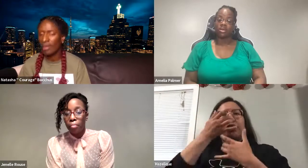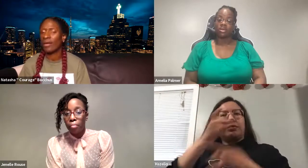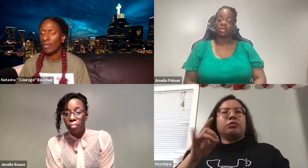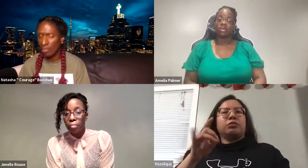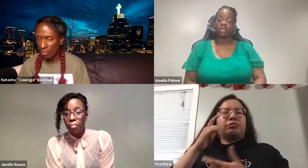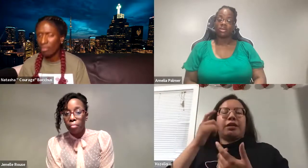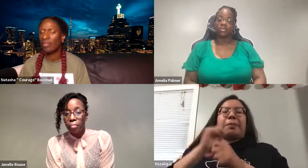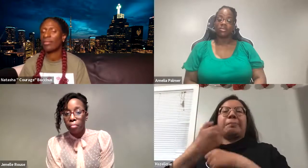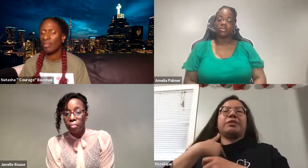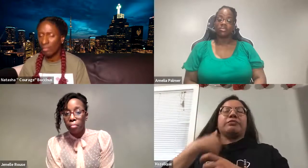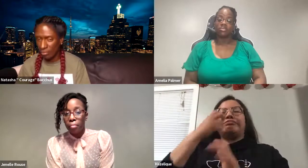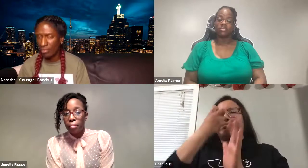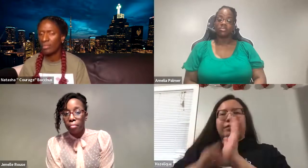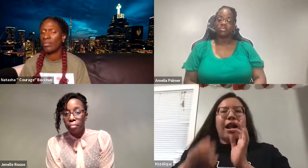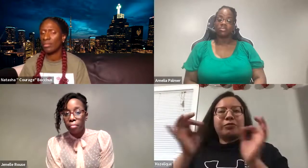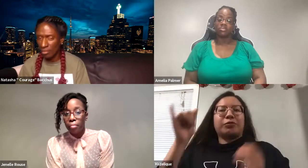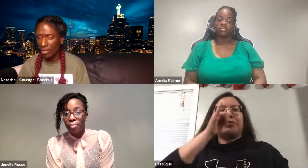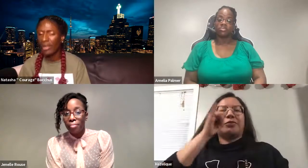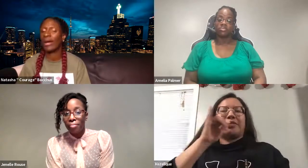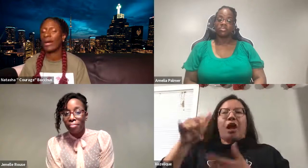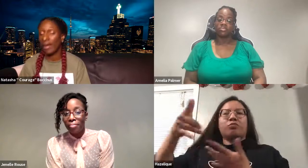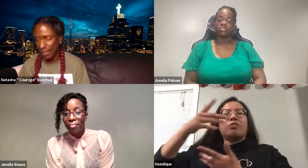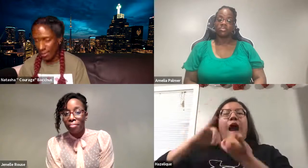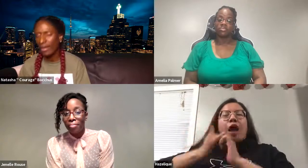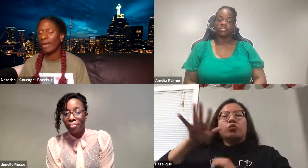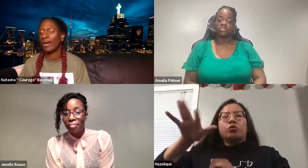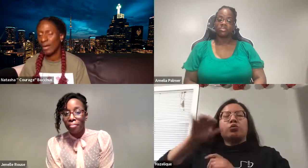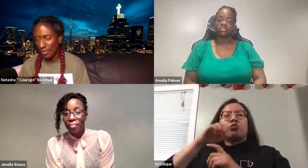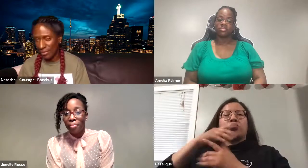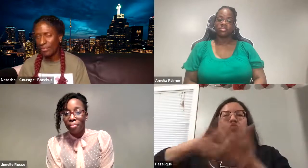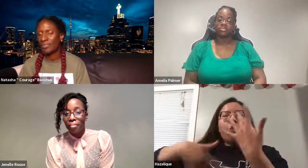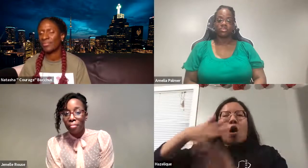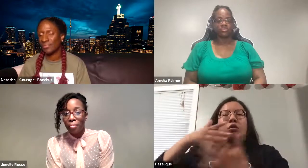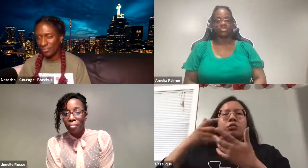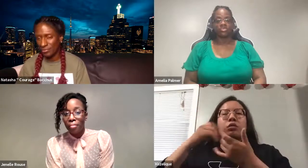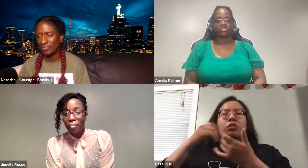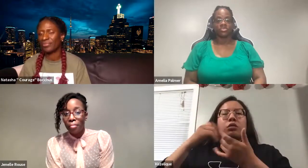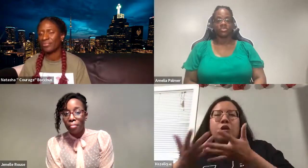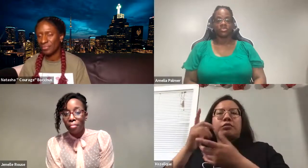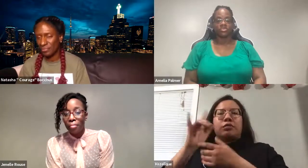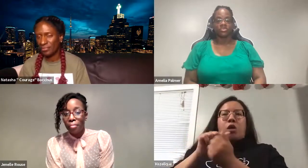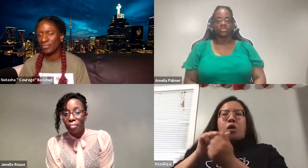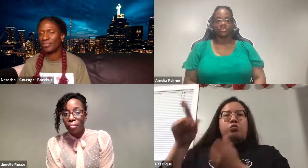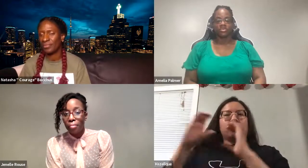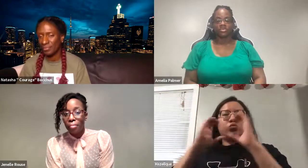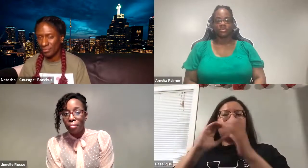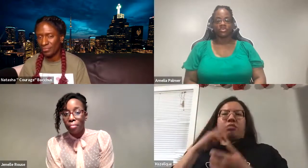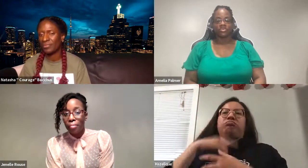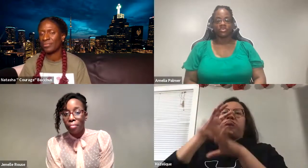can understand each other easily and i'm just so fascinated with learning the language and really